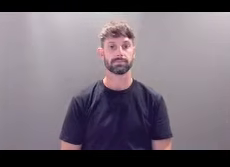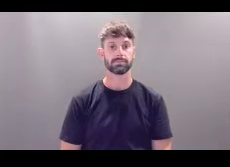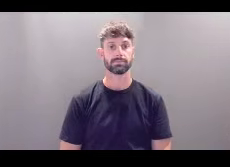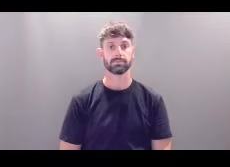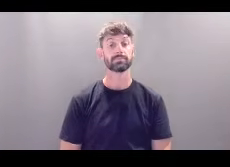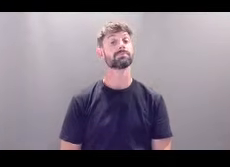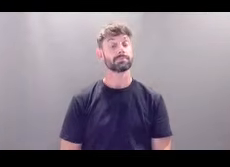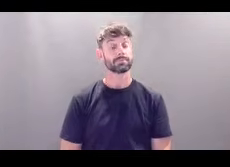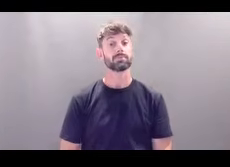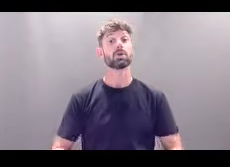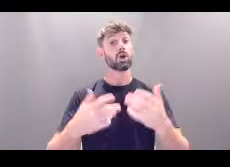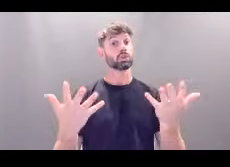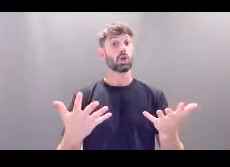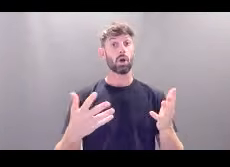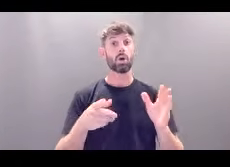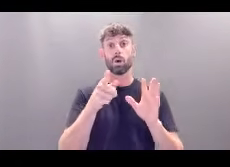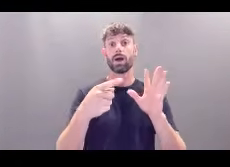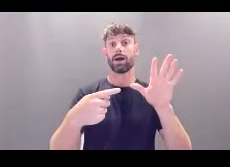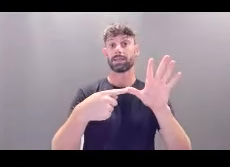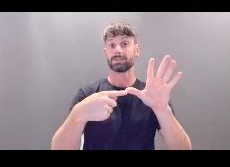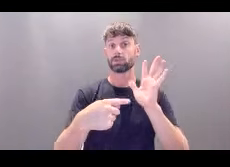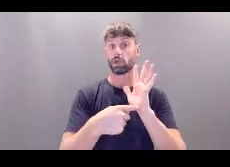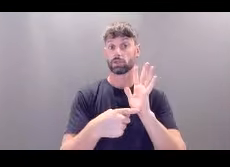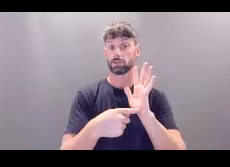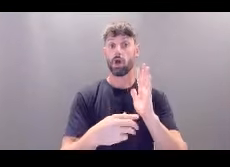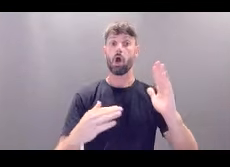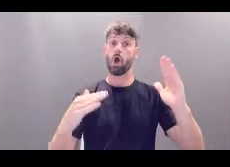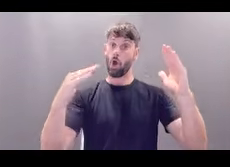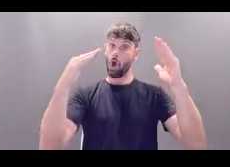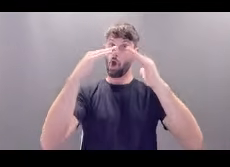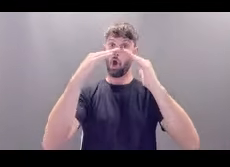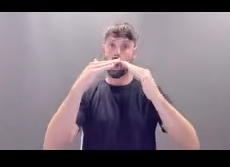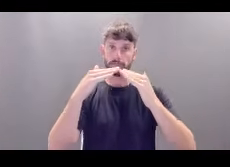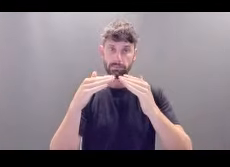The Assistive Technology, Home Modifications and Consumables